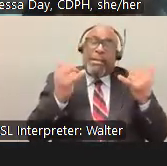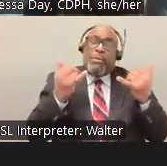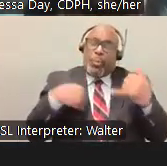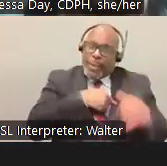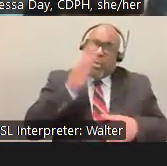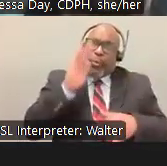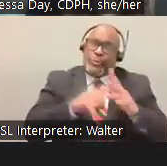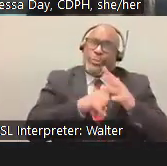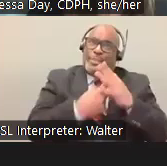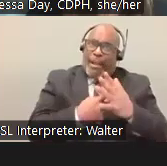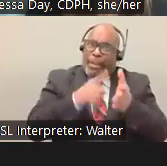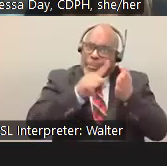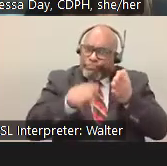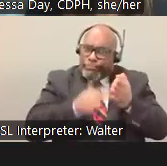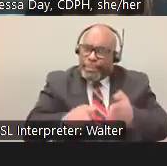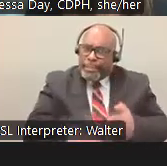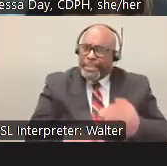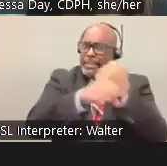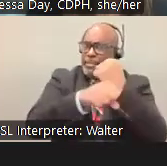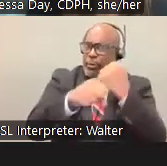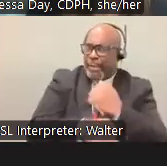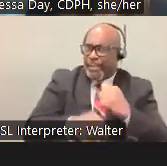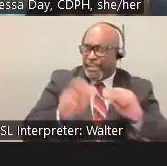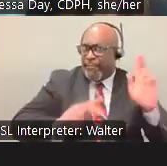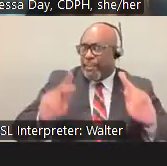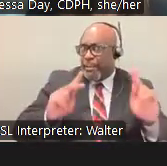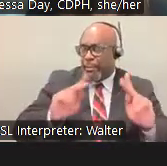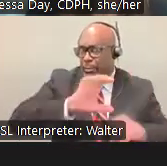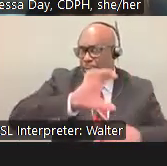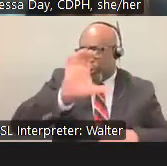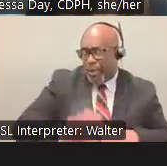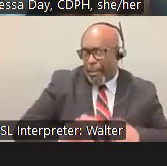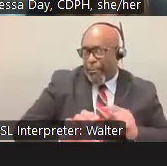13:22:15 the demographics of Chicagoans 13:22:17 with disabilities. This will be